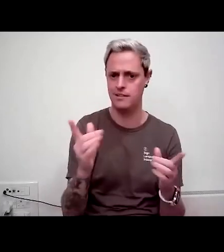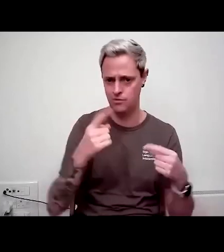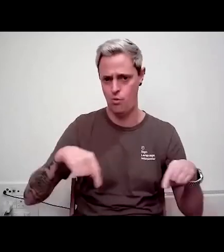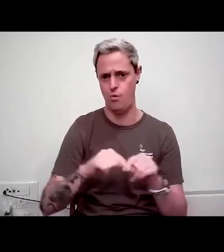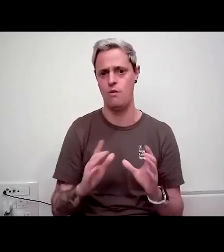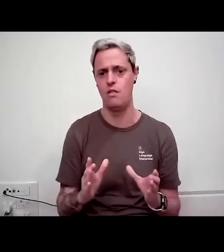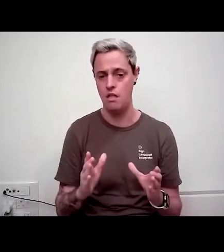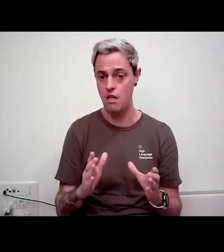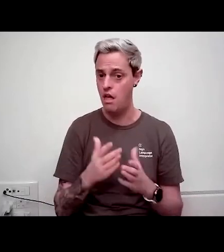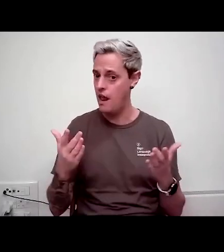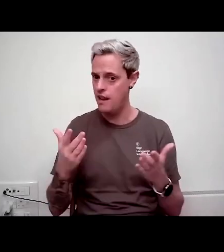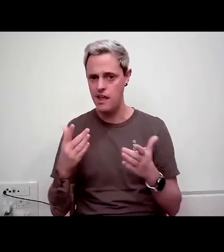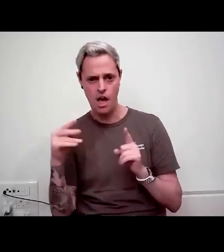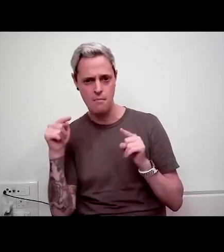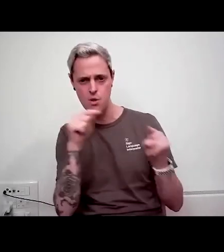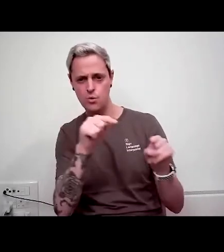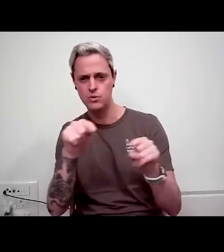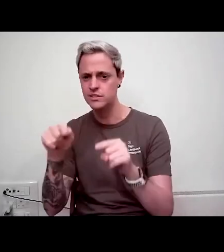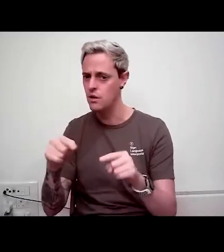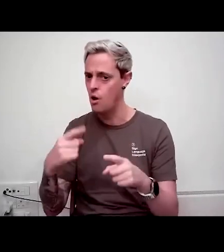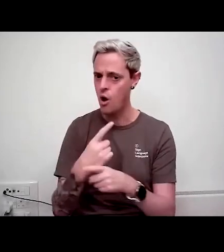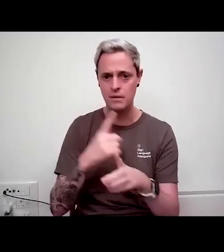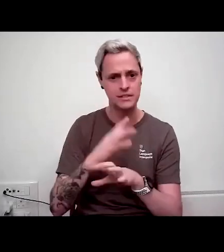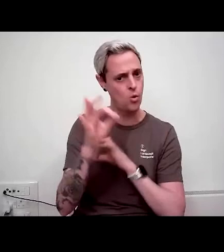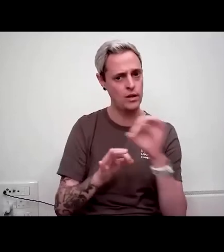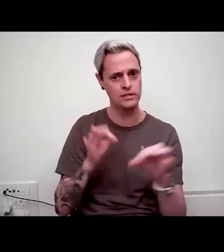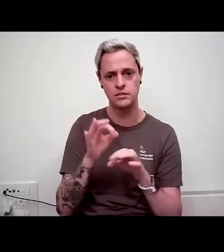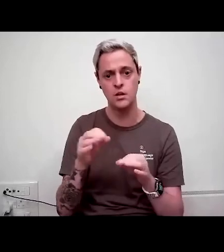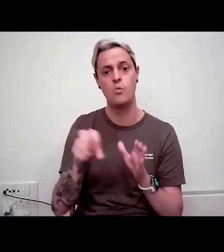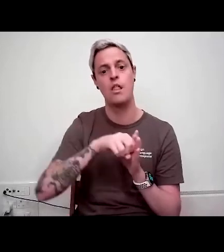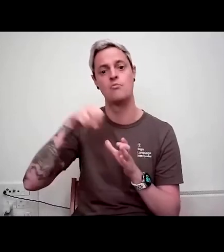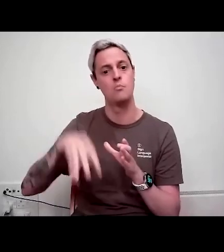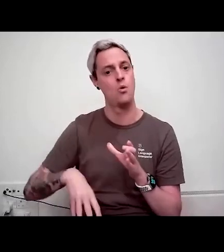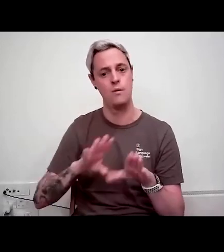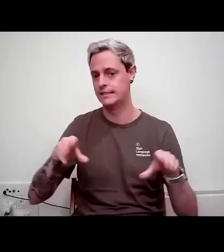Any abusive comments and questions will be removed and not accepted.